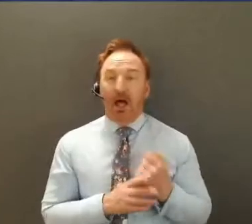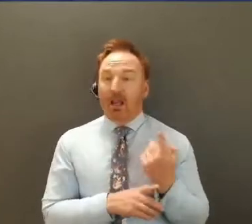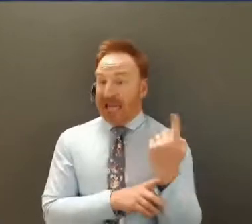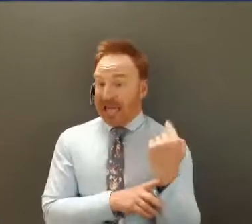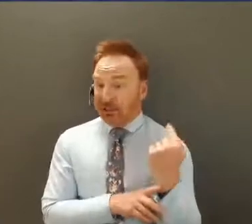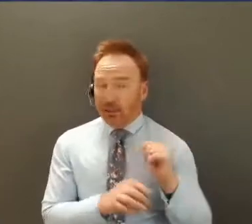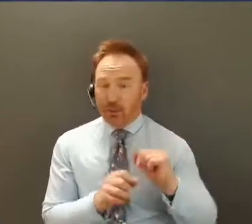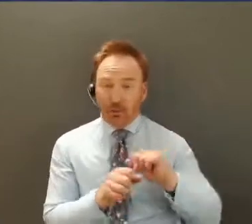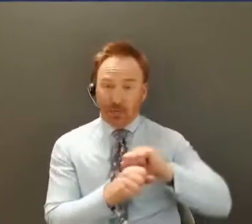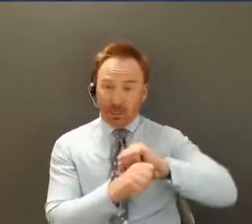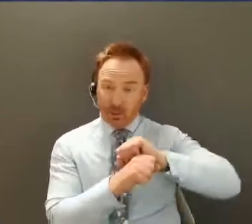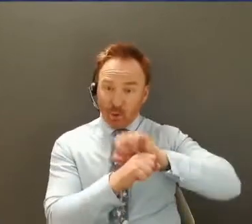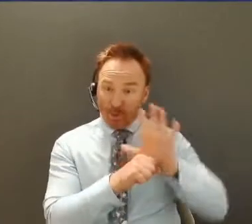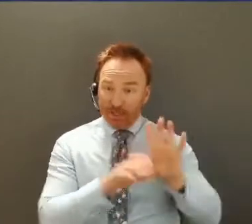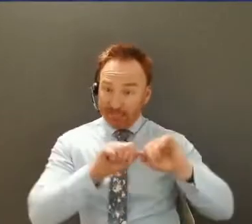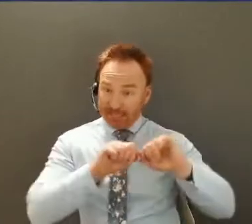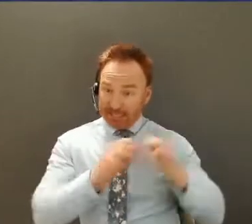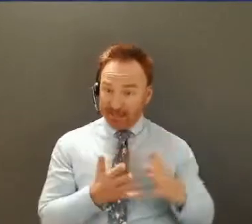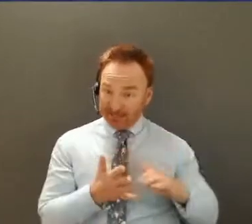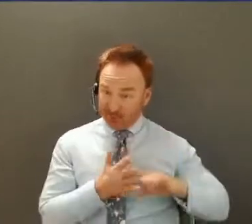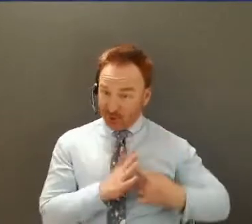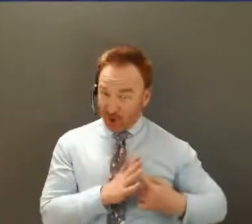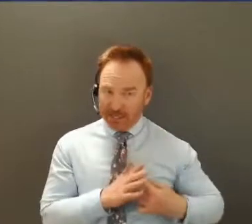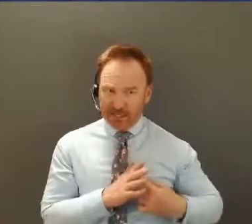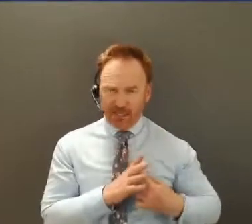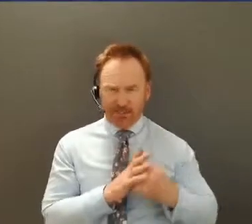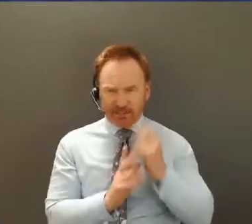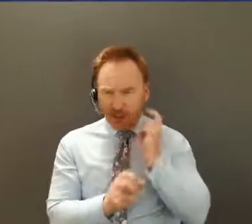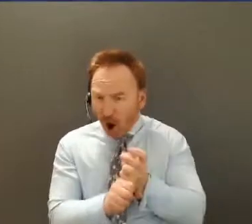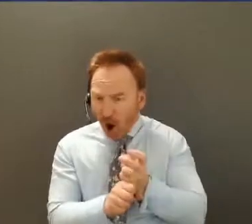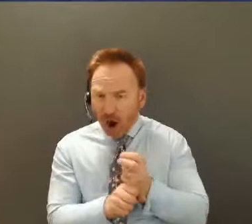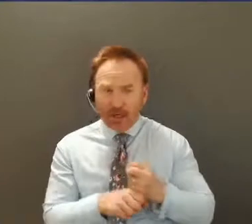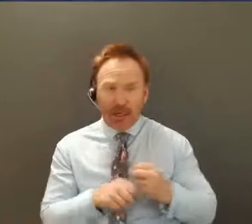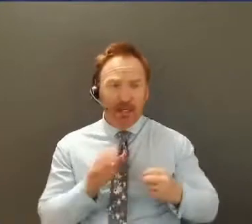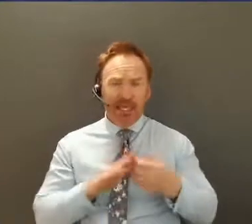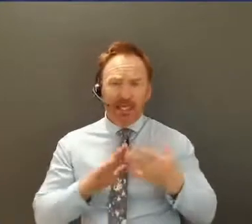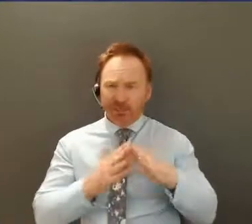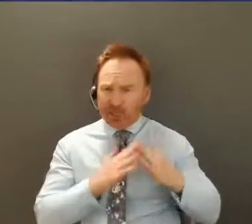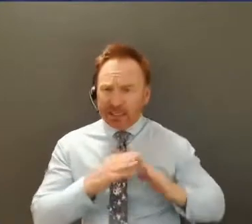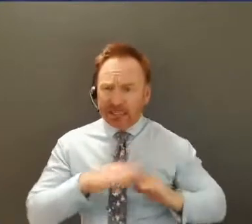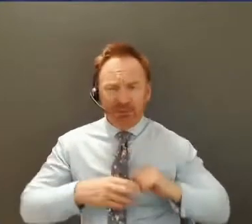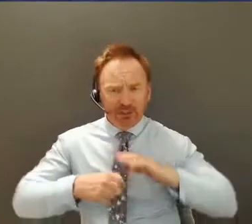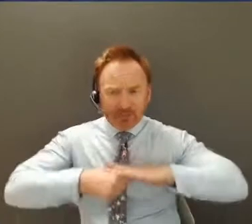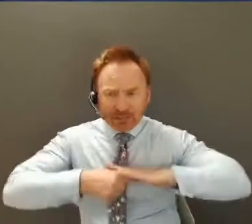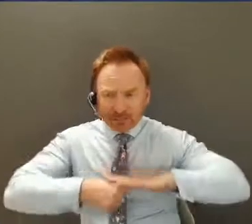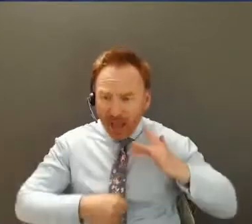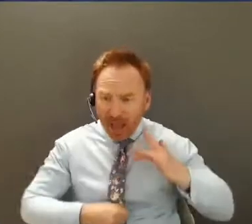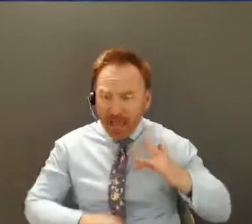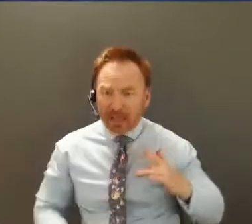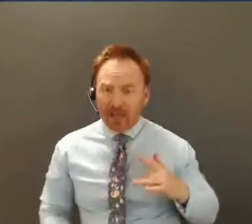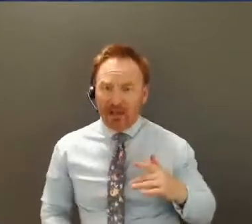have seen -- given this current outbreak has resulted in numerous communities